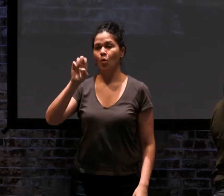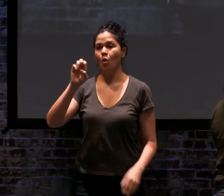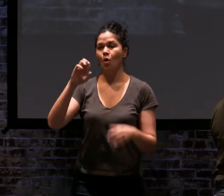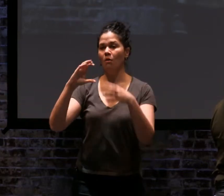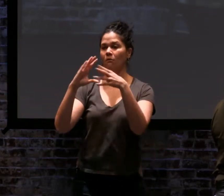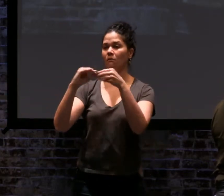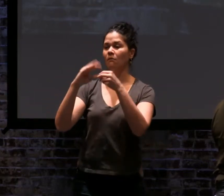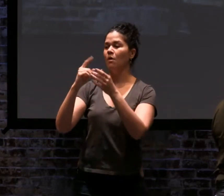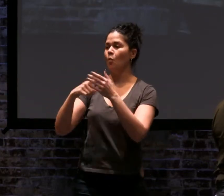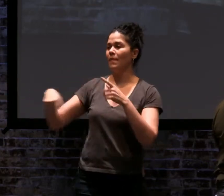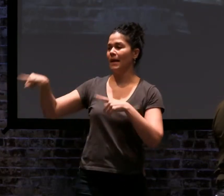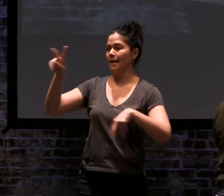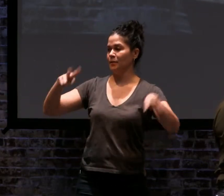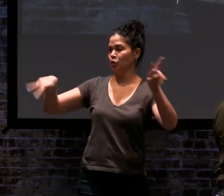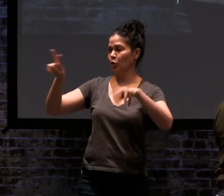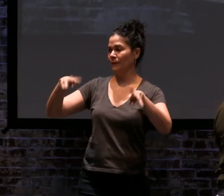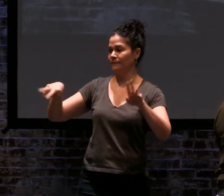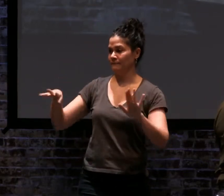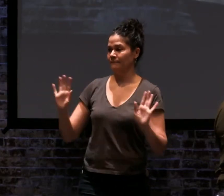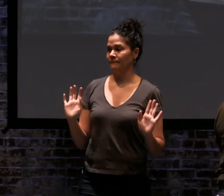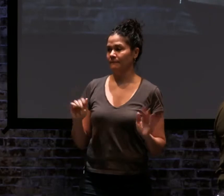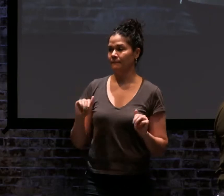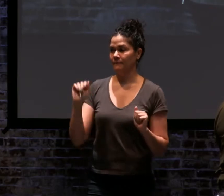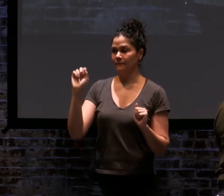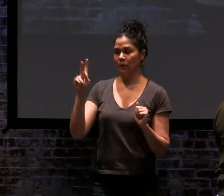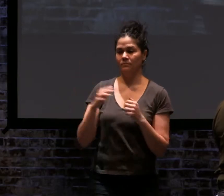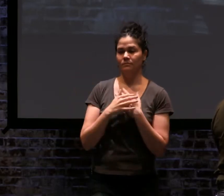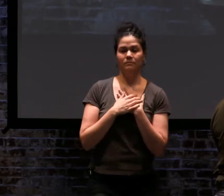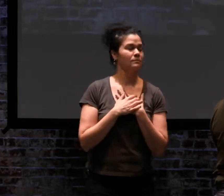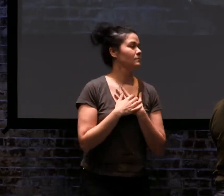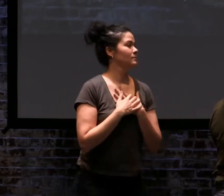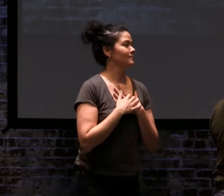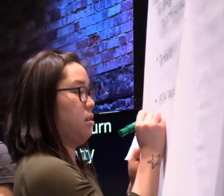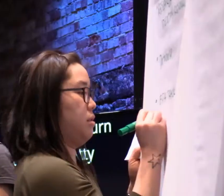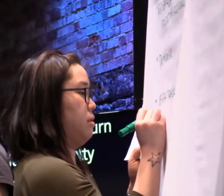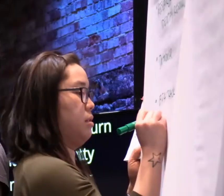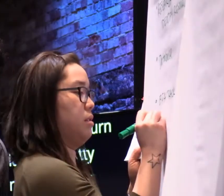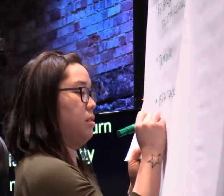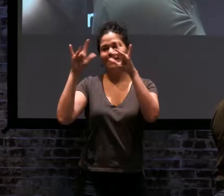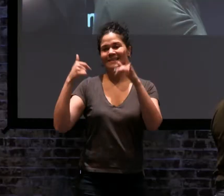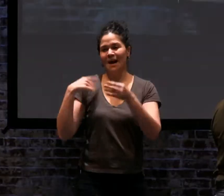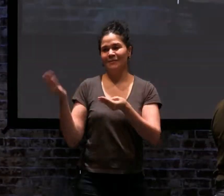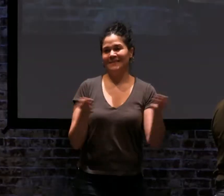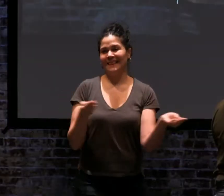the DTAP team will talk to you about the observations that they've made.